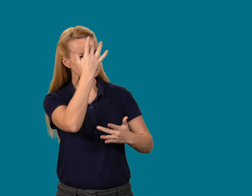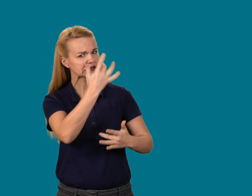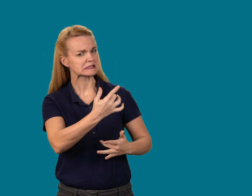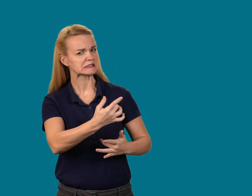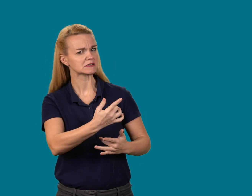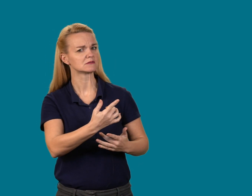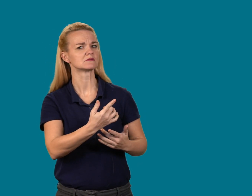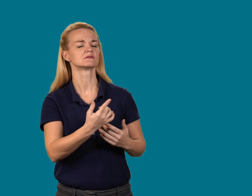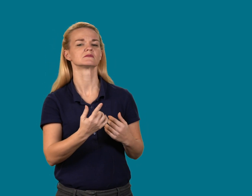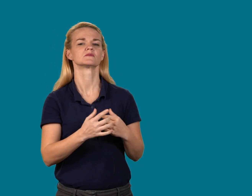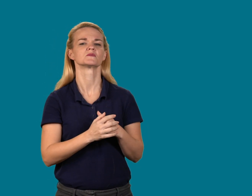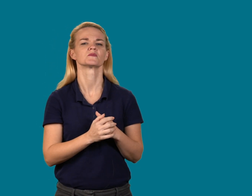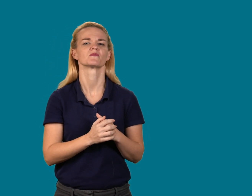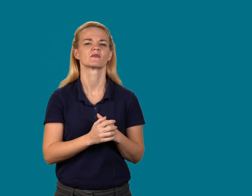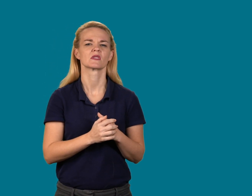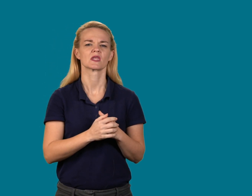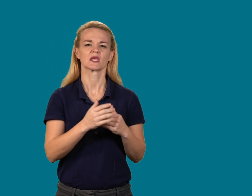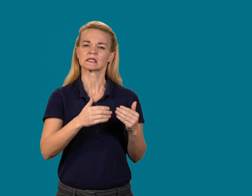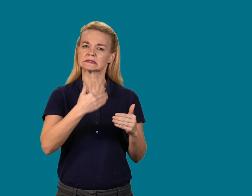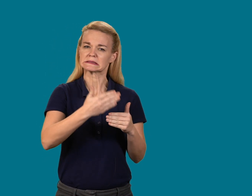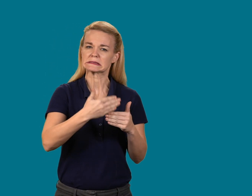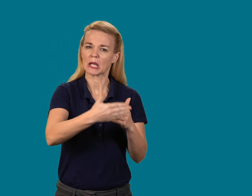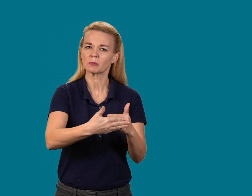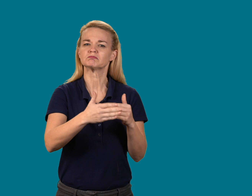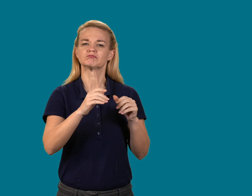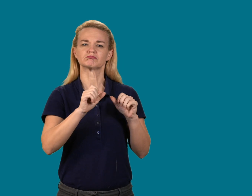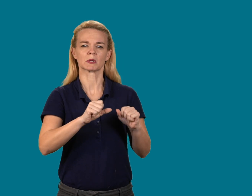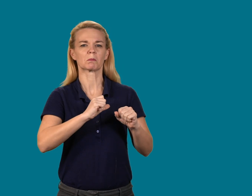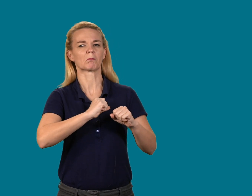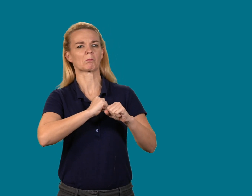help them manage their symptoms